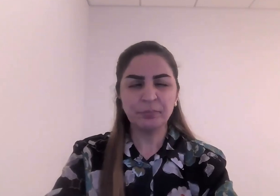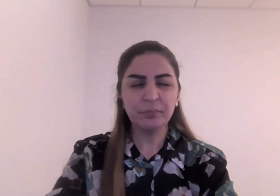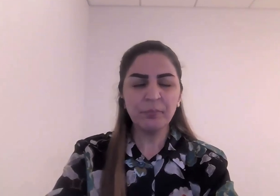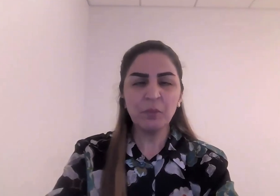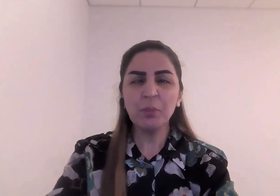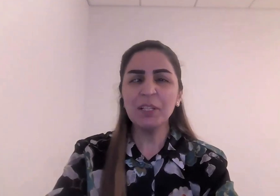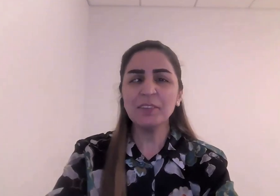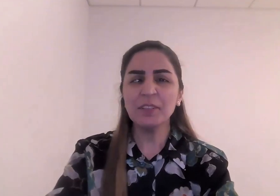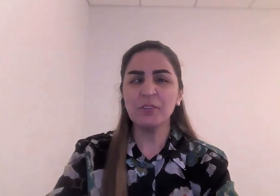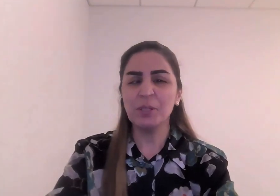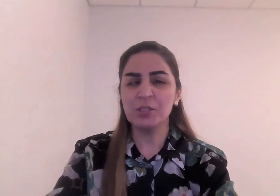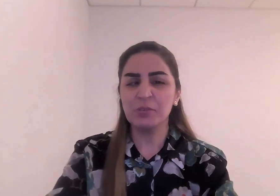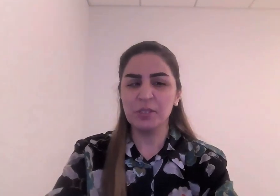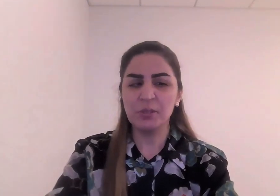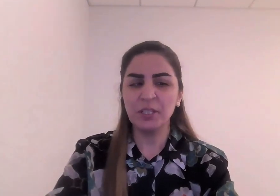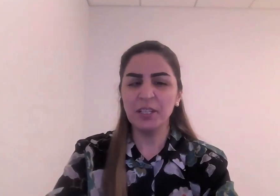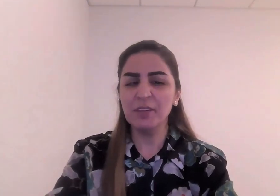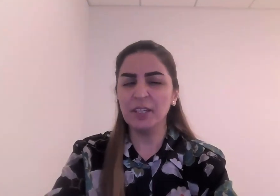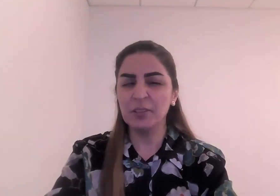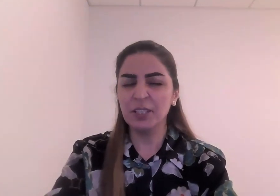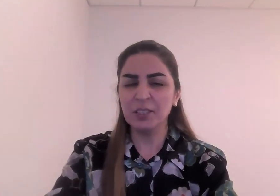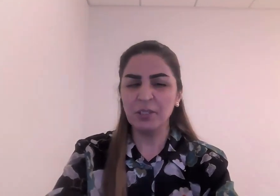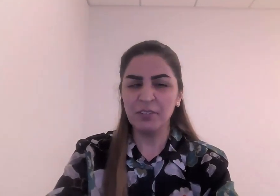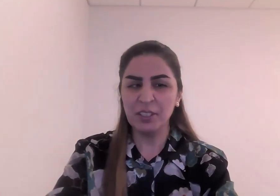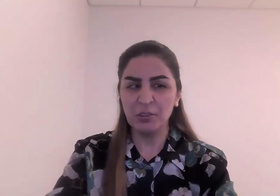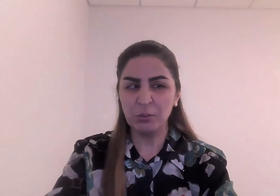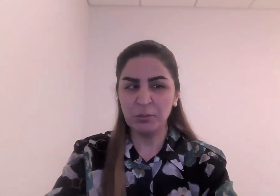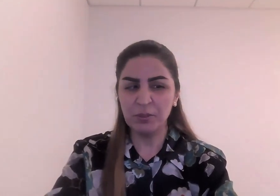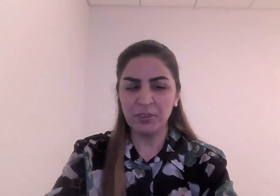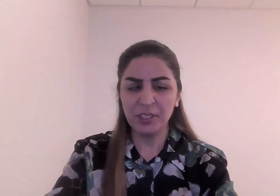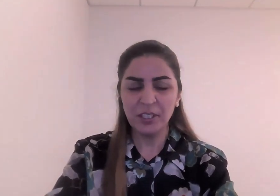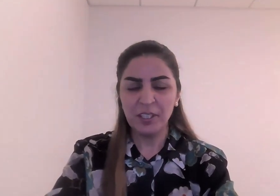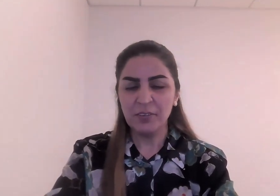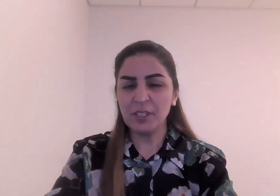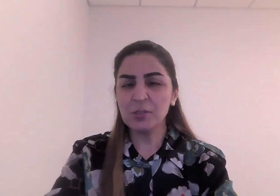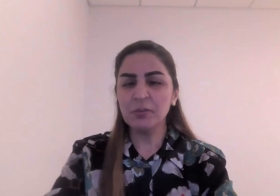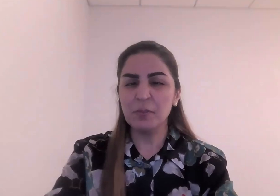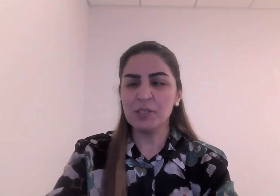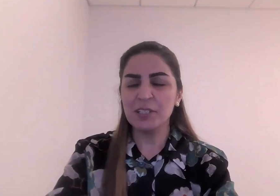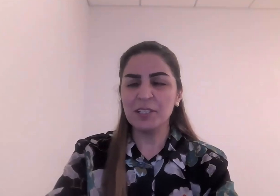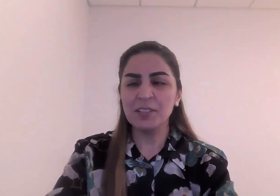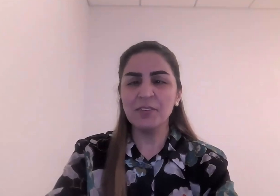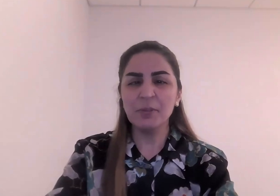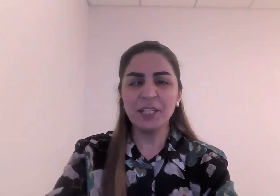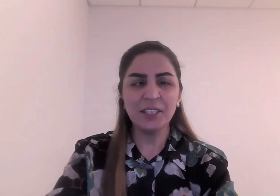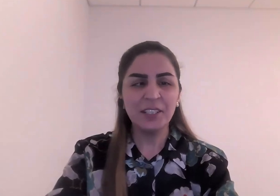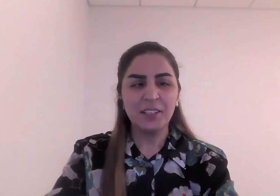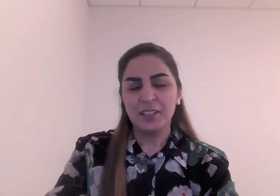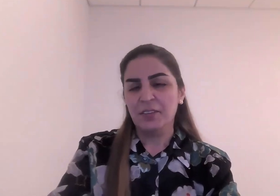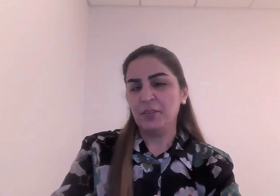Federation of the Deaf. Thank you so much for joining us. I know you have a super busy